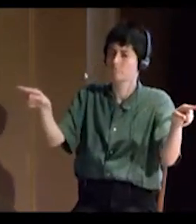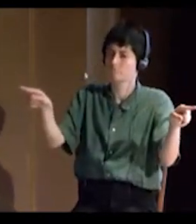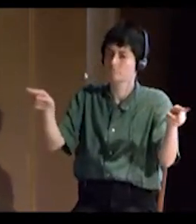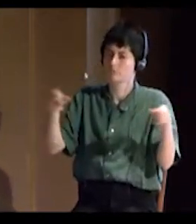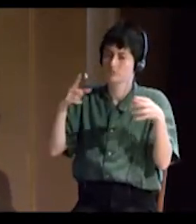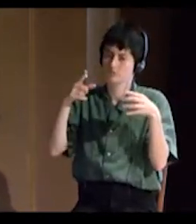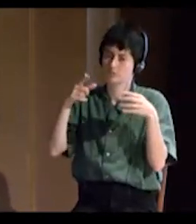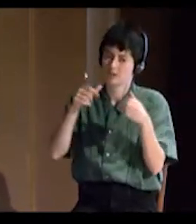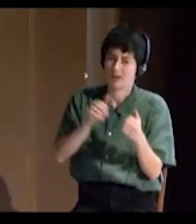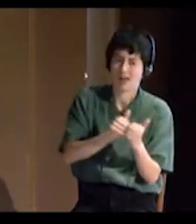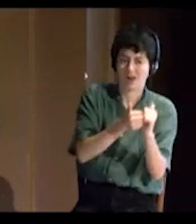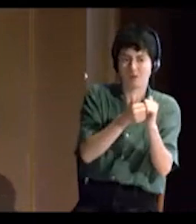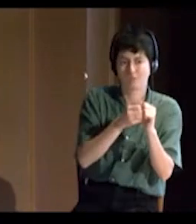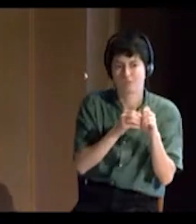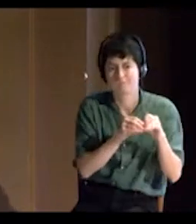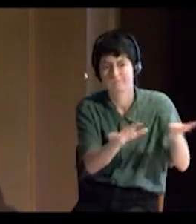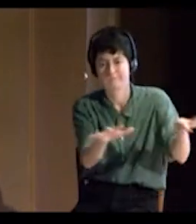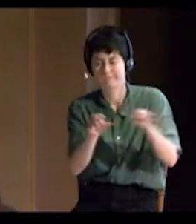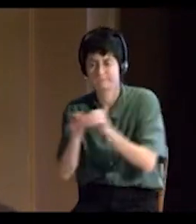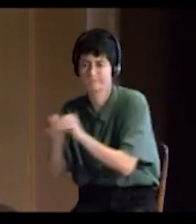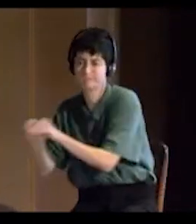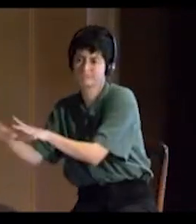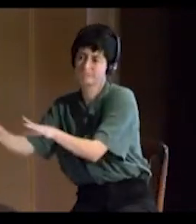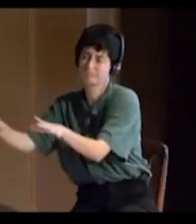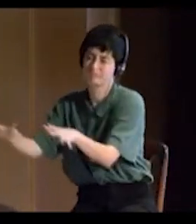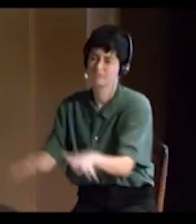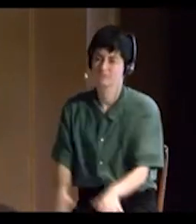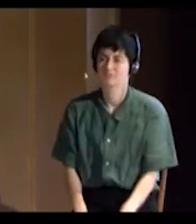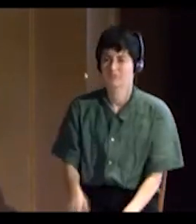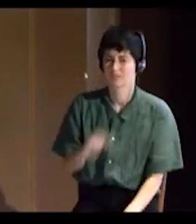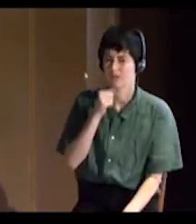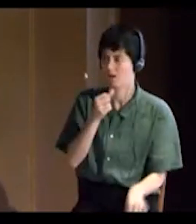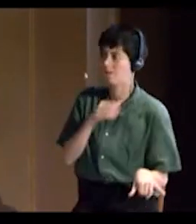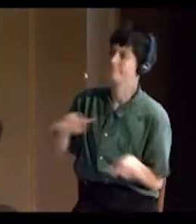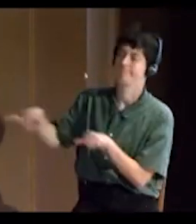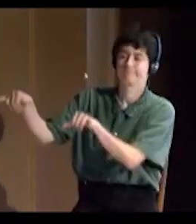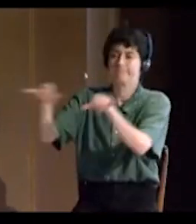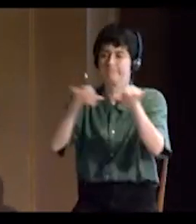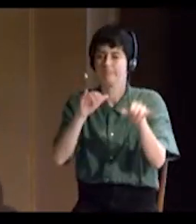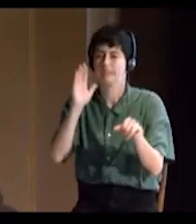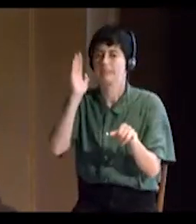or universal truth, but I think definitely, there's a trend in that direction. Yeah. - Cool. Thank you. Yeah, thanks.